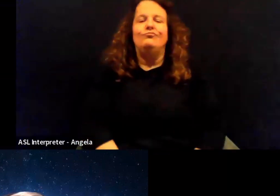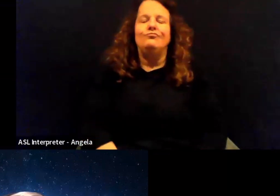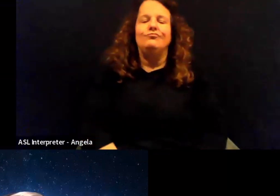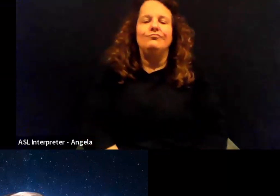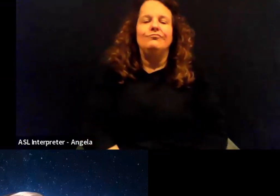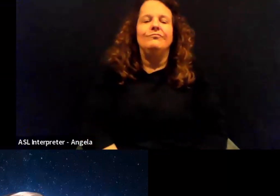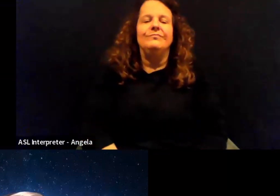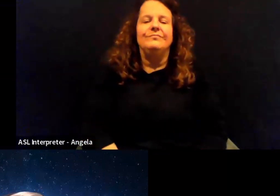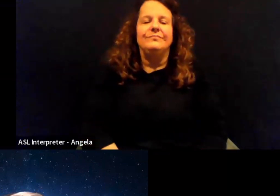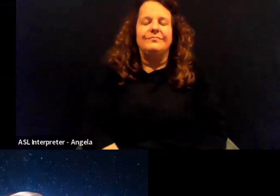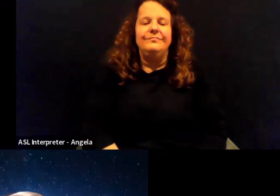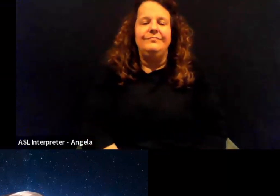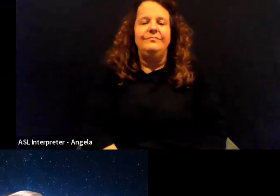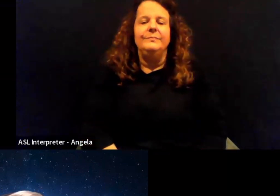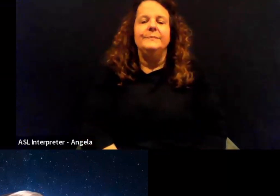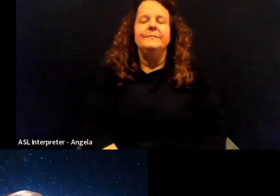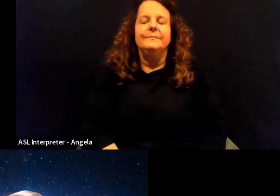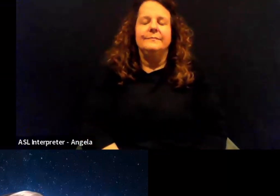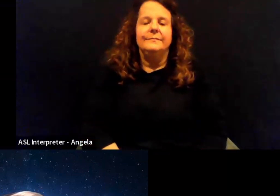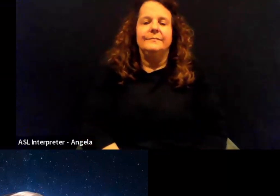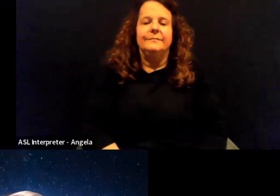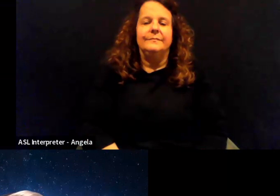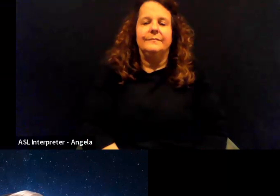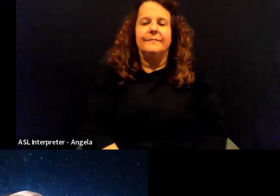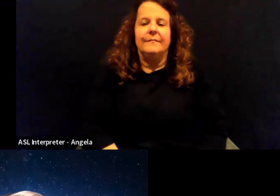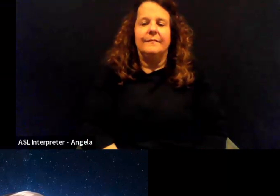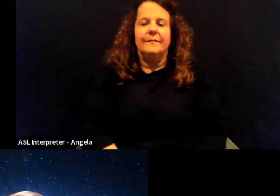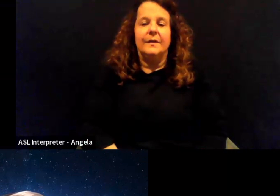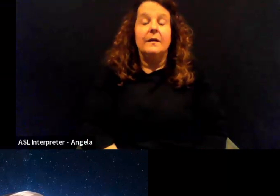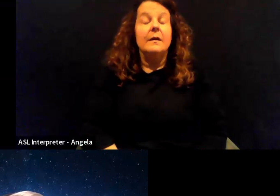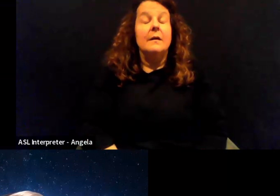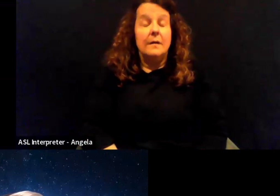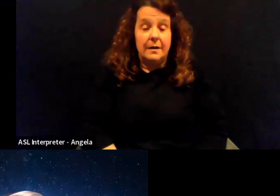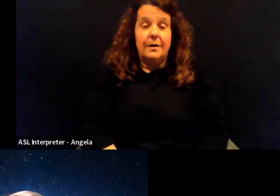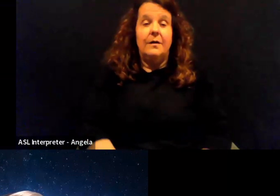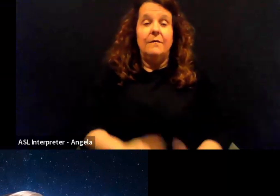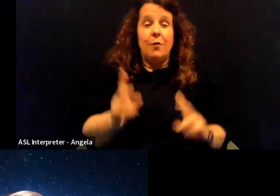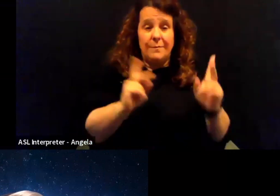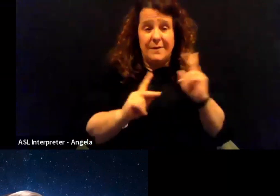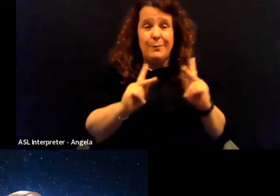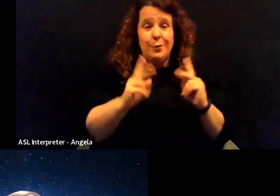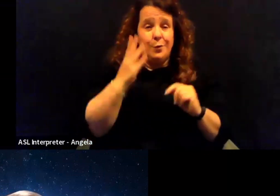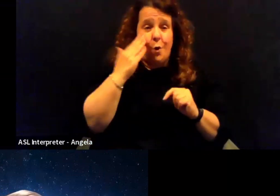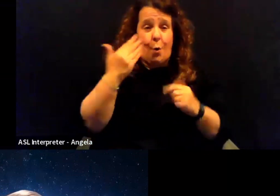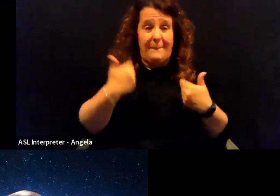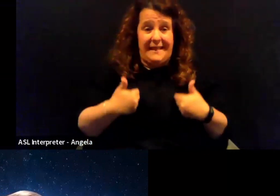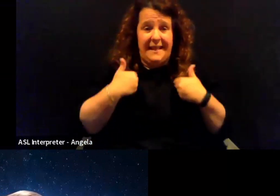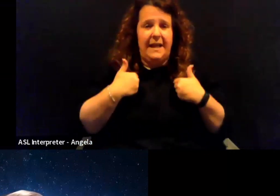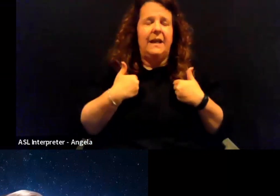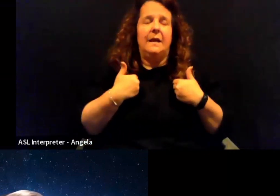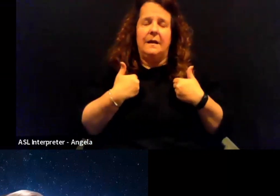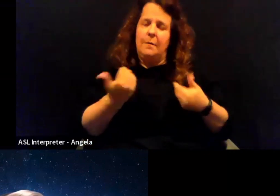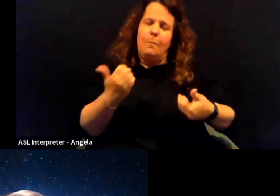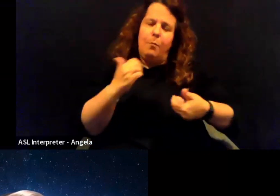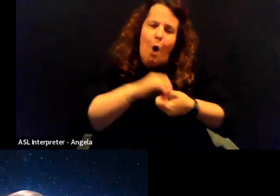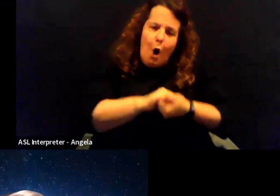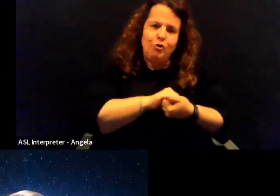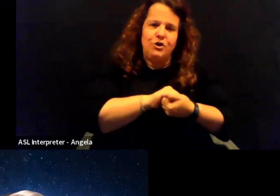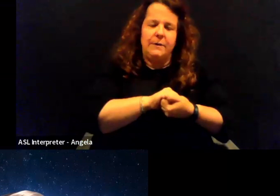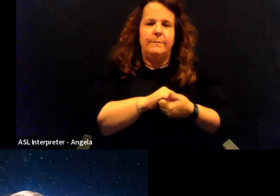So it's and and for those again, for people who know me, partnership is just a huge, huge thing in my world